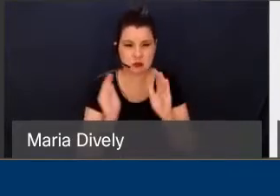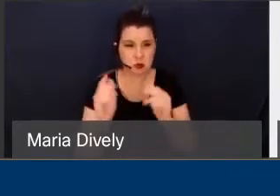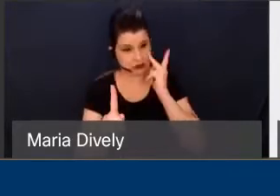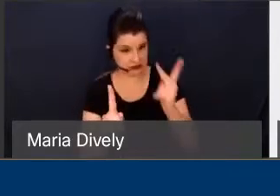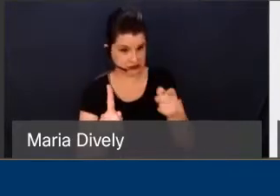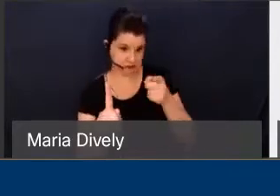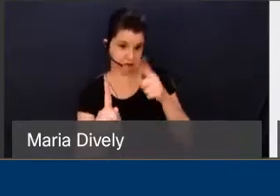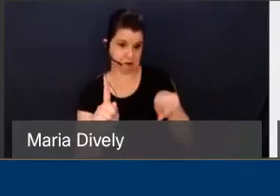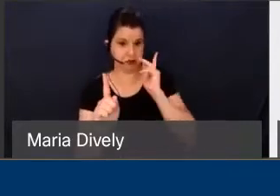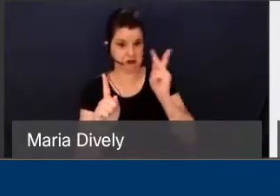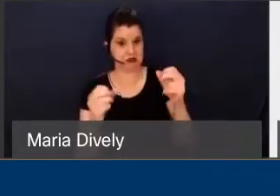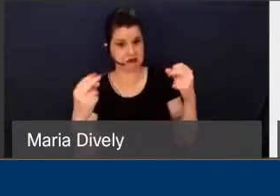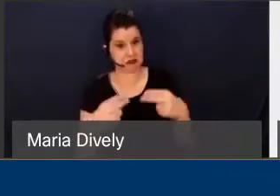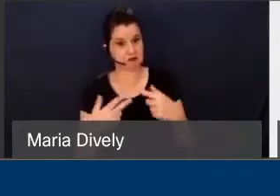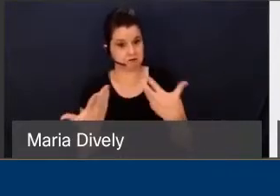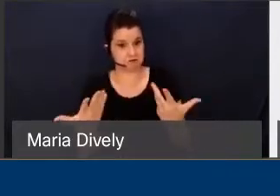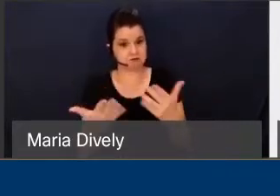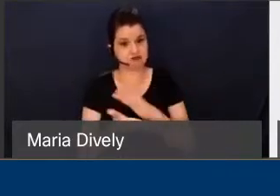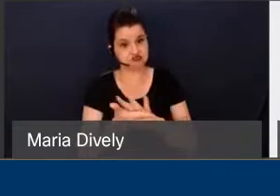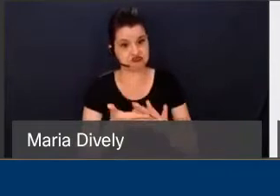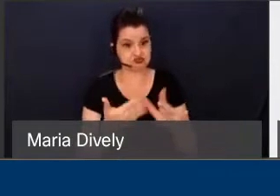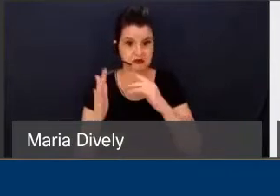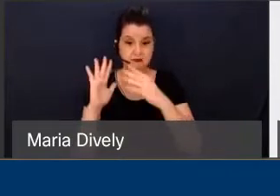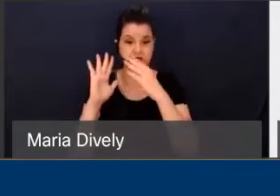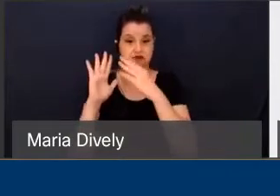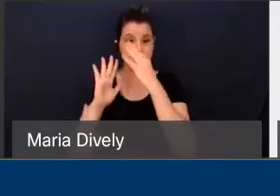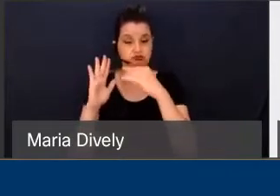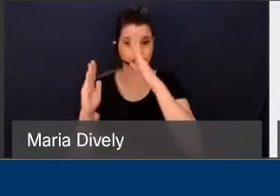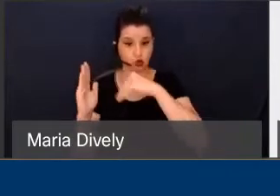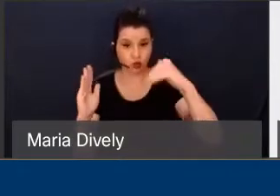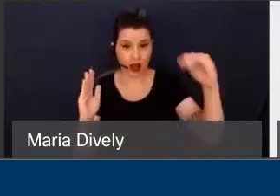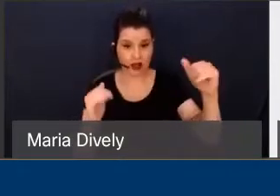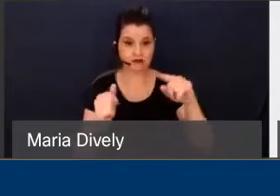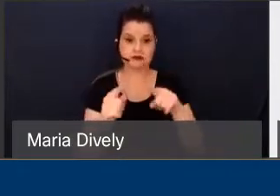you can see the slide really nicely. There's a graph there and in the title is pretty clear.